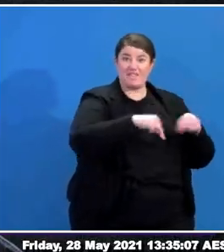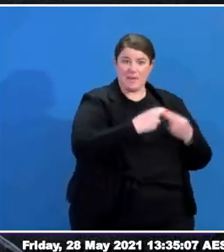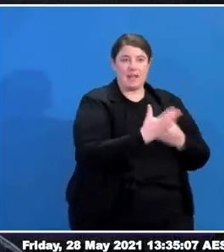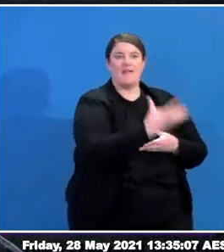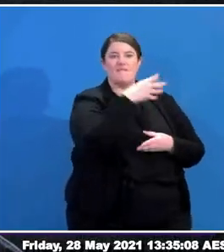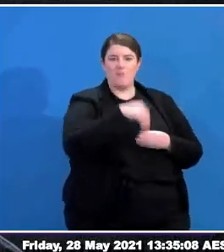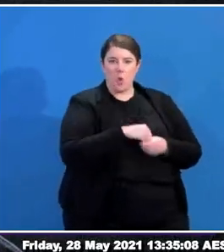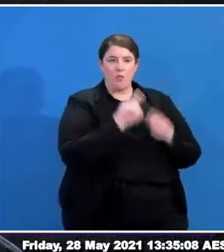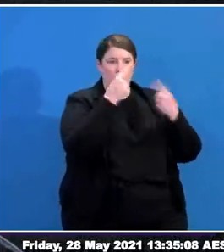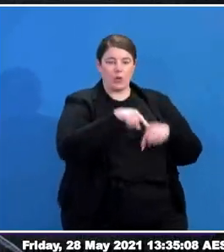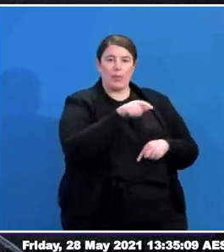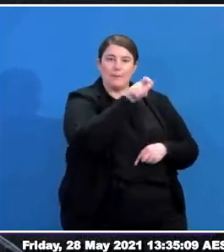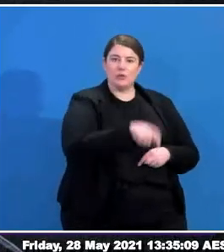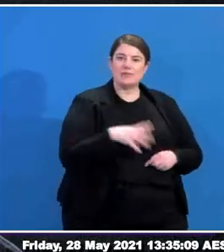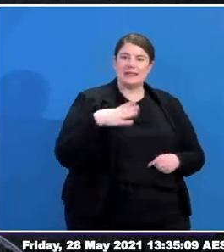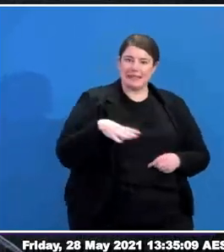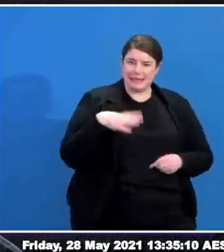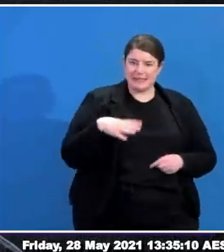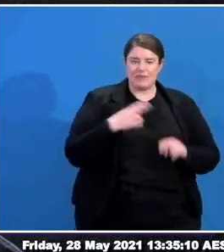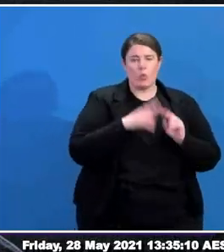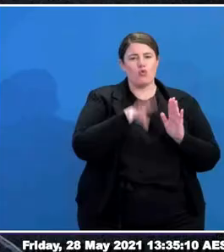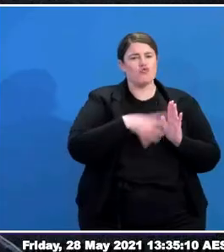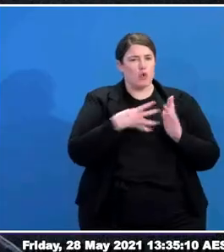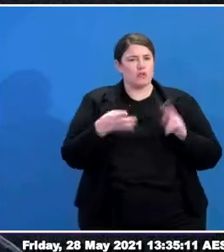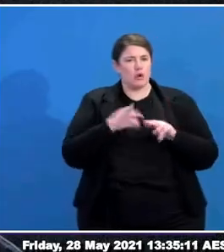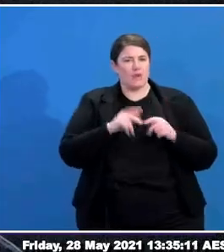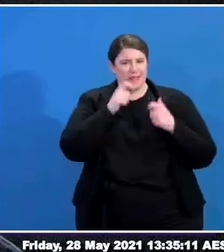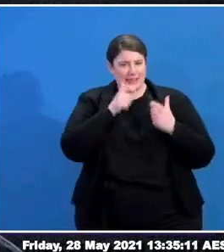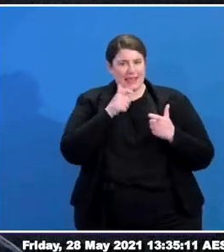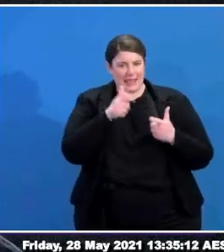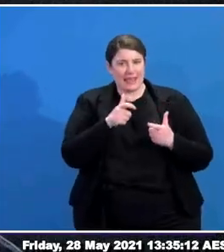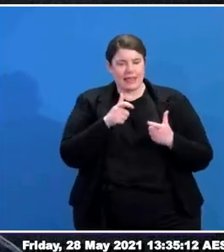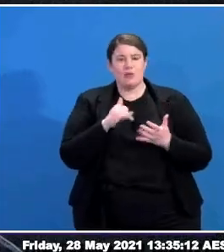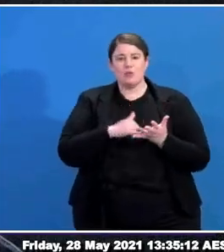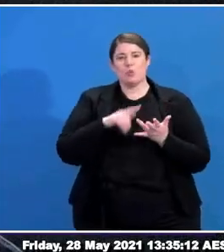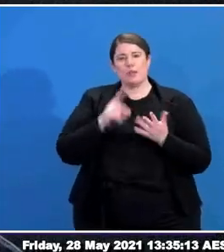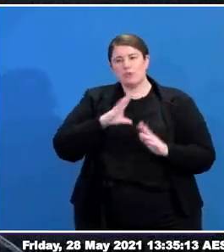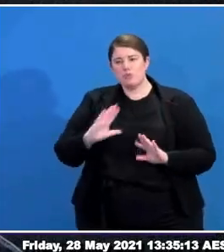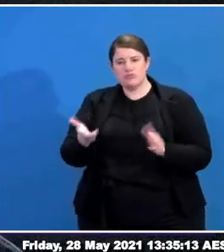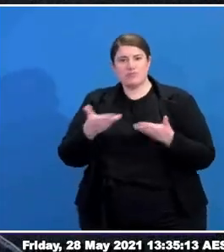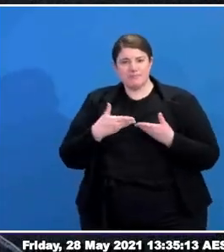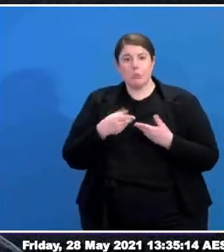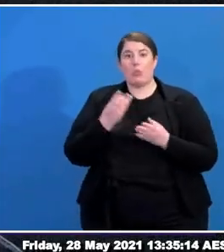of care, and so now we strongly encourage that they need to be provided to us with participant input.